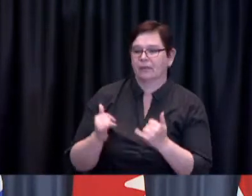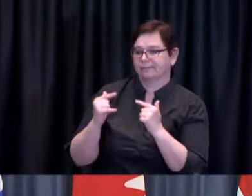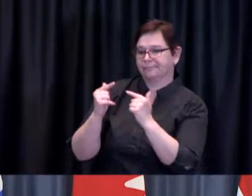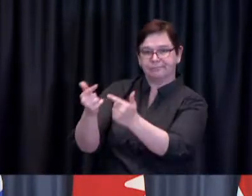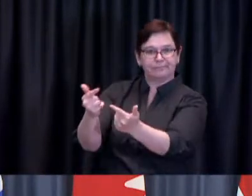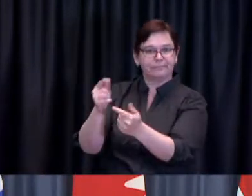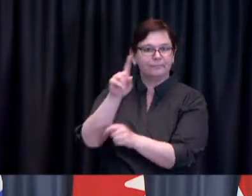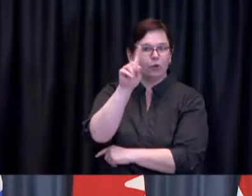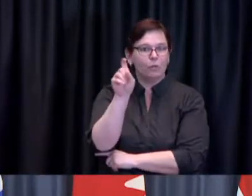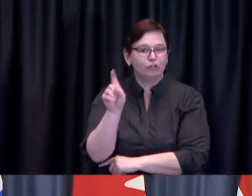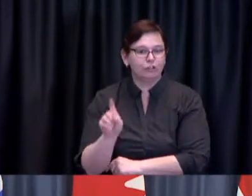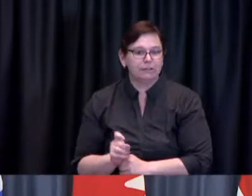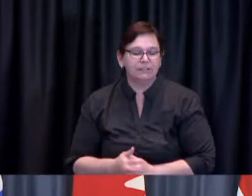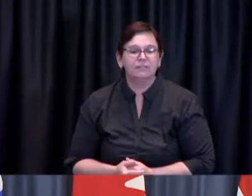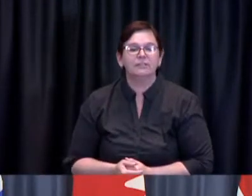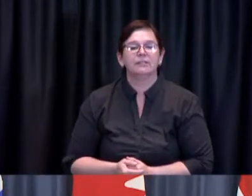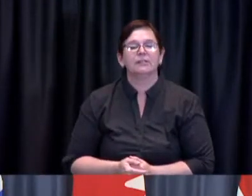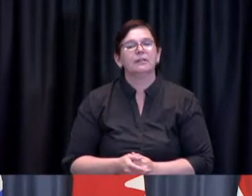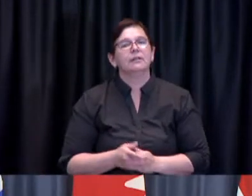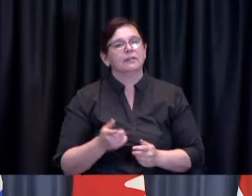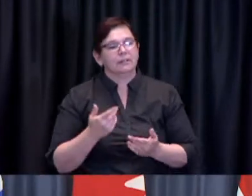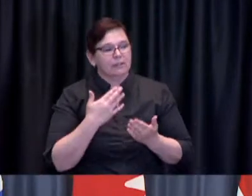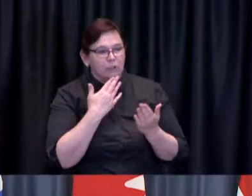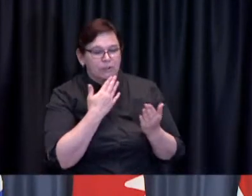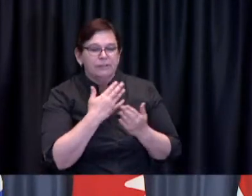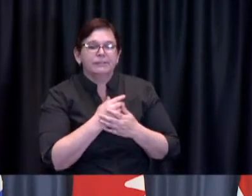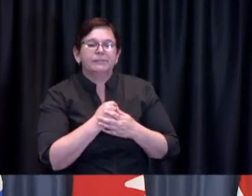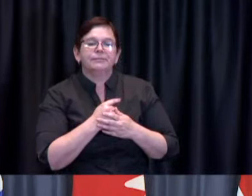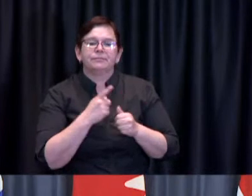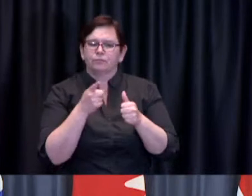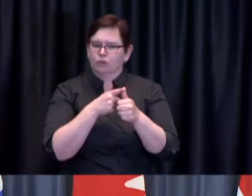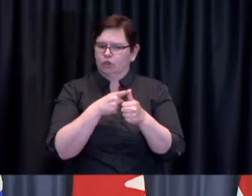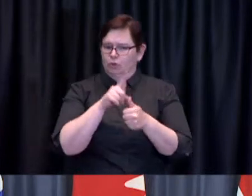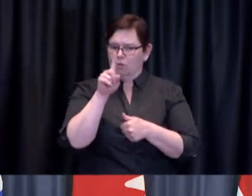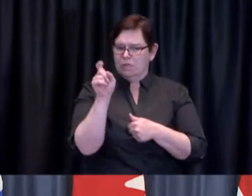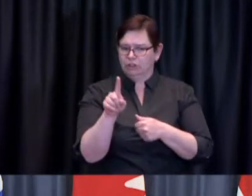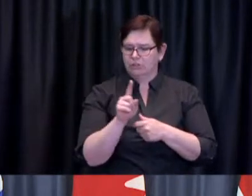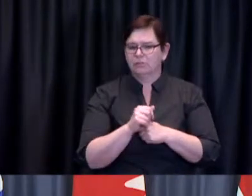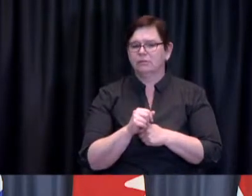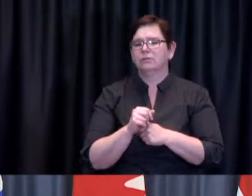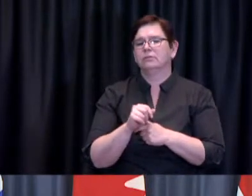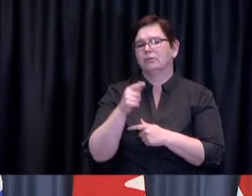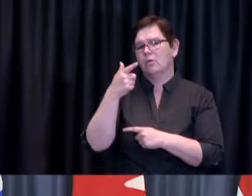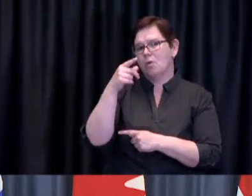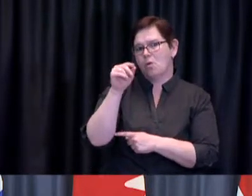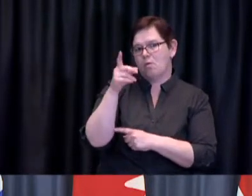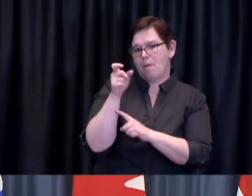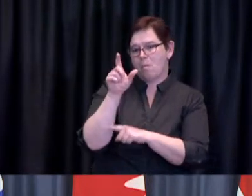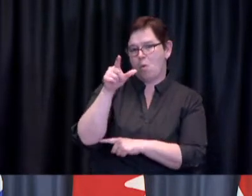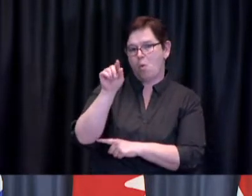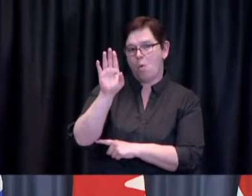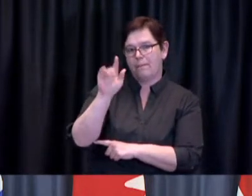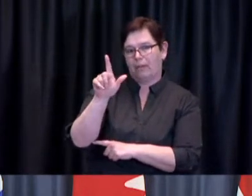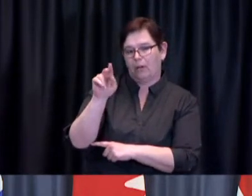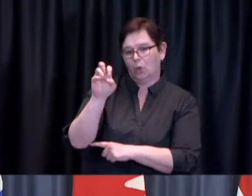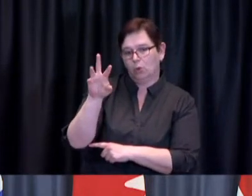thank you Dr. de Villa we'll go first to Dave Woodard from Global News Radio 640 and just a reminder to please unmute yourself Dave go ahead please.